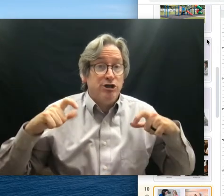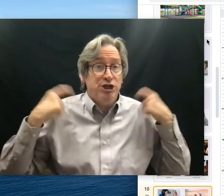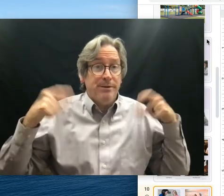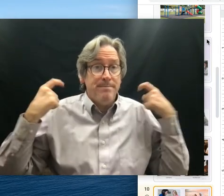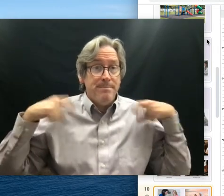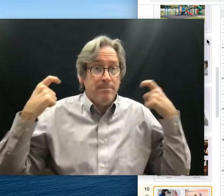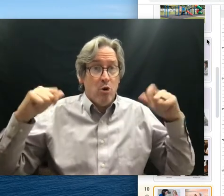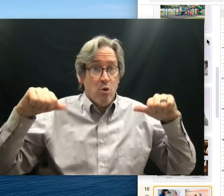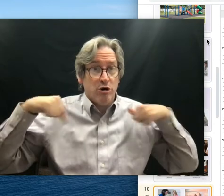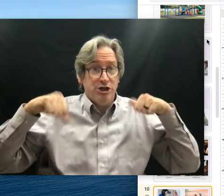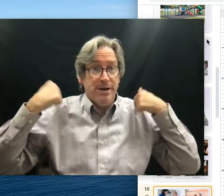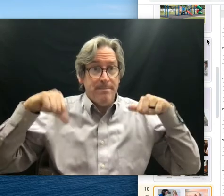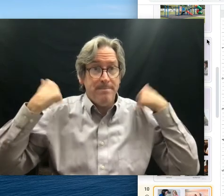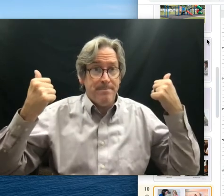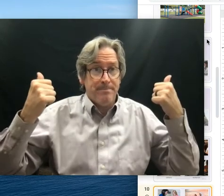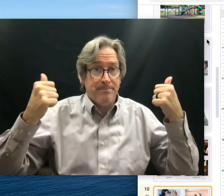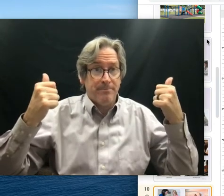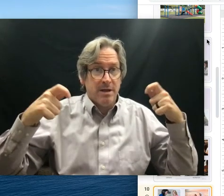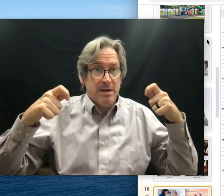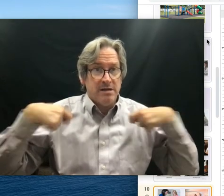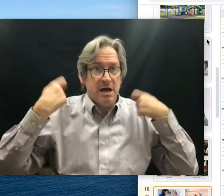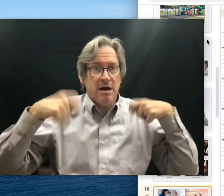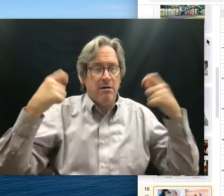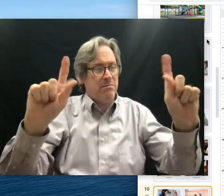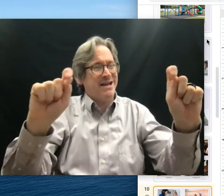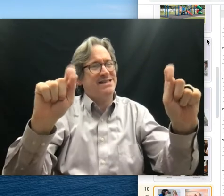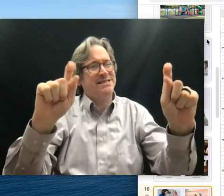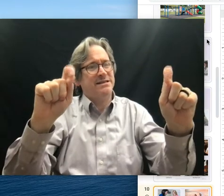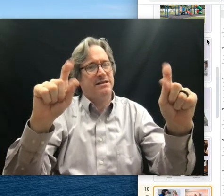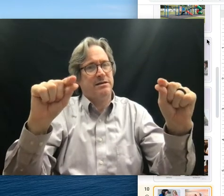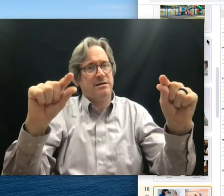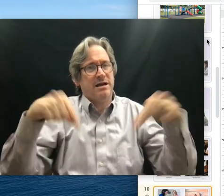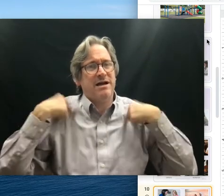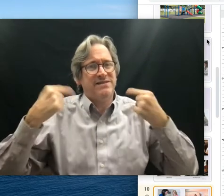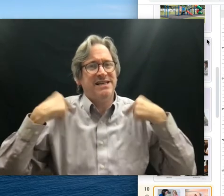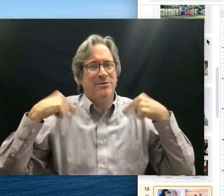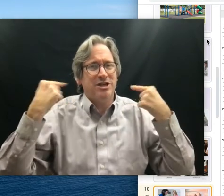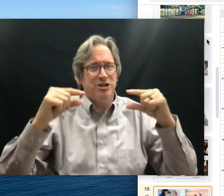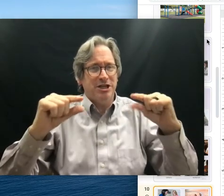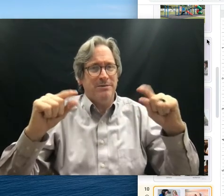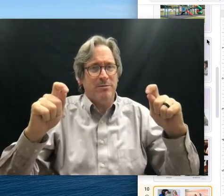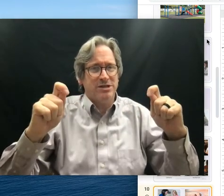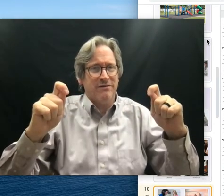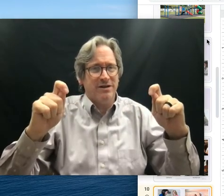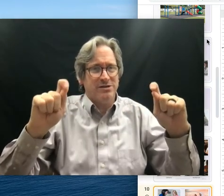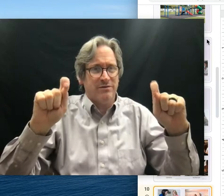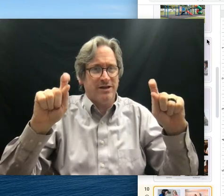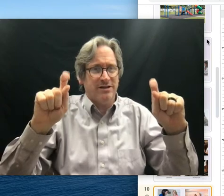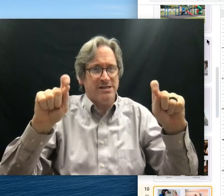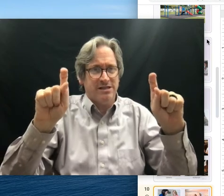gym or jim uh i guess i've seen it with a g but most often it's sort of like these